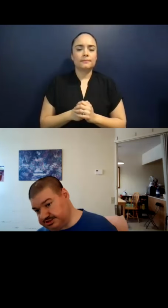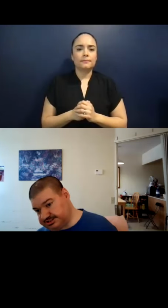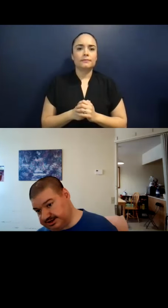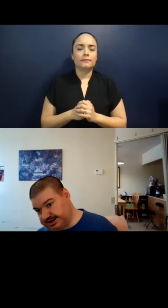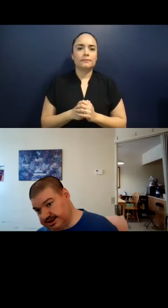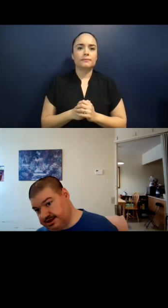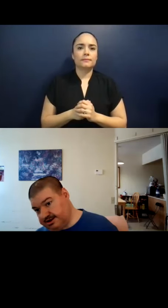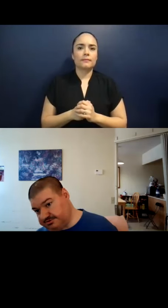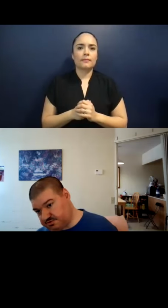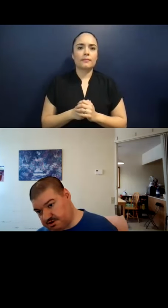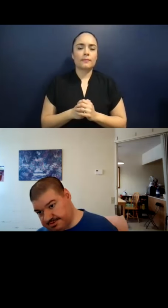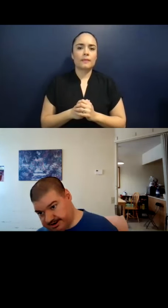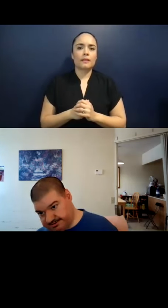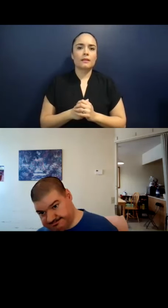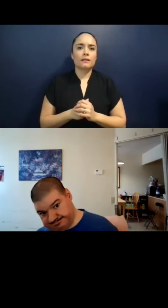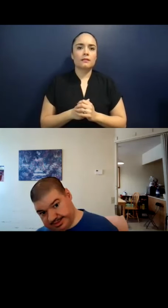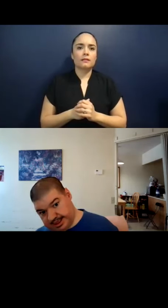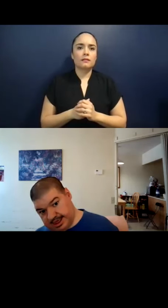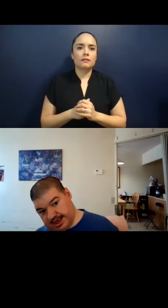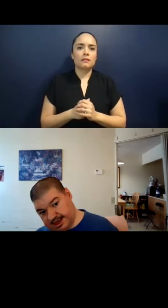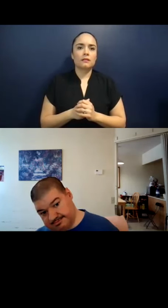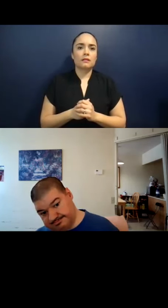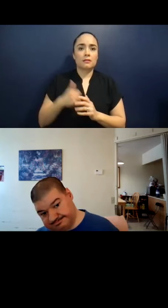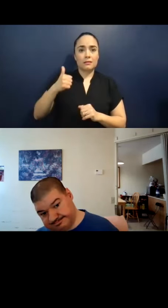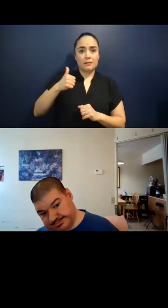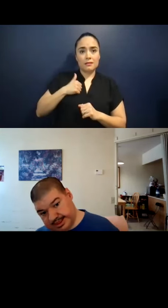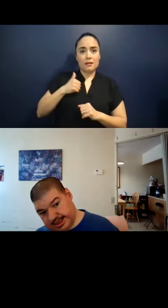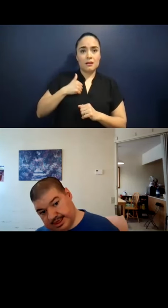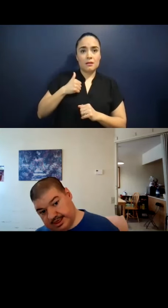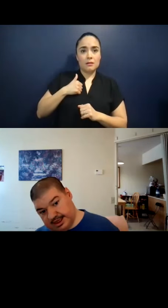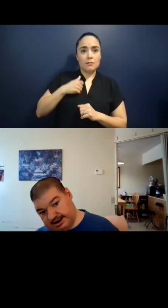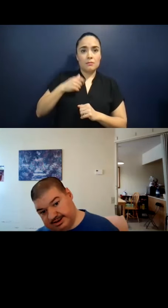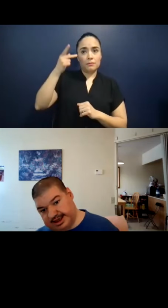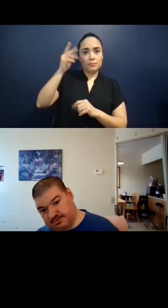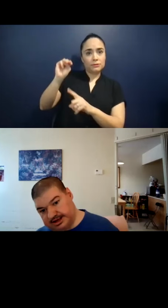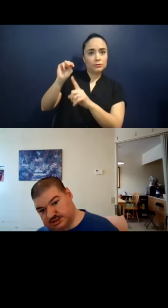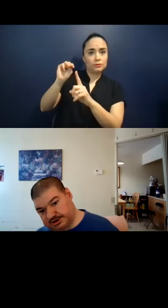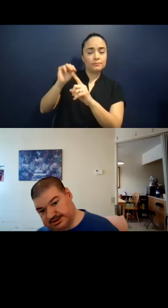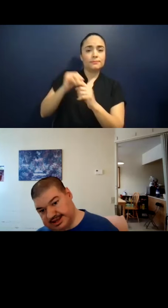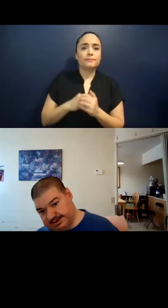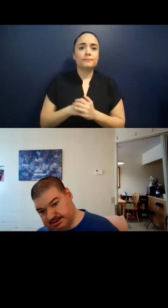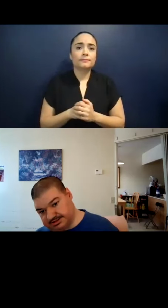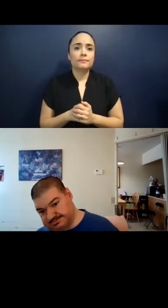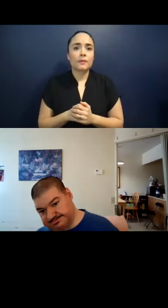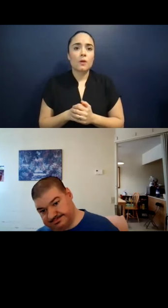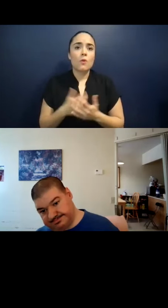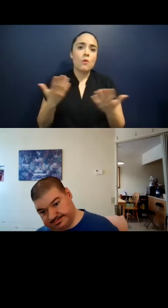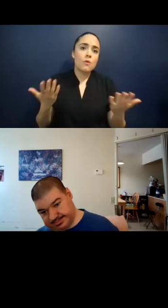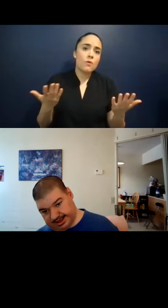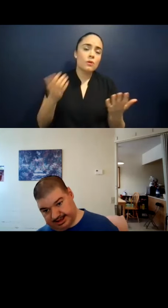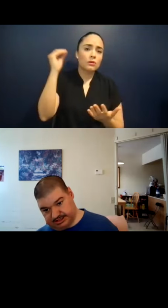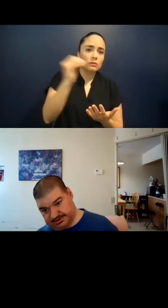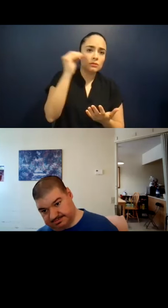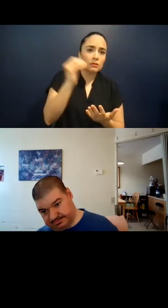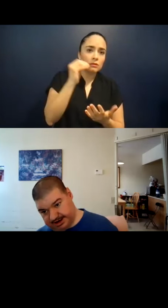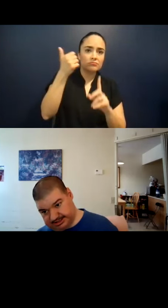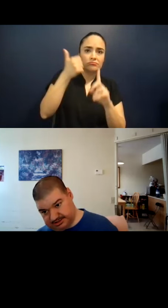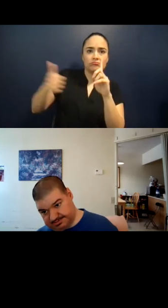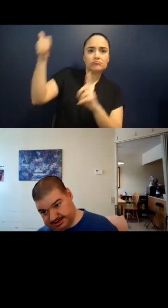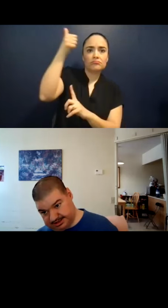The sample social media post is